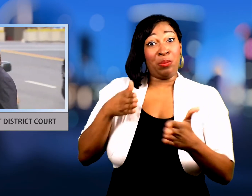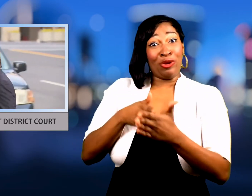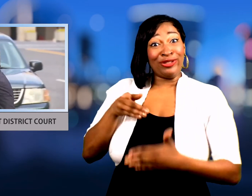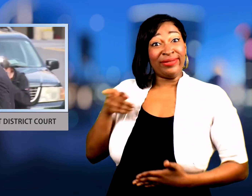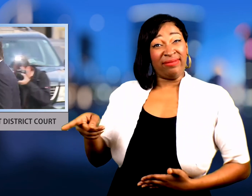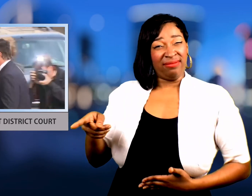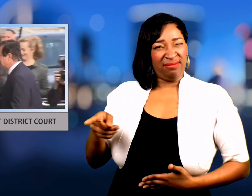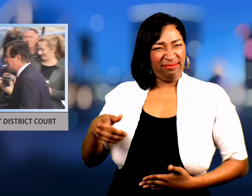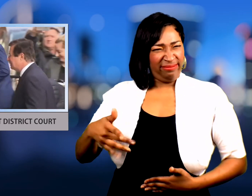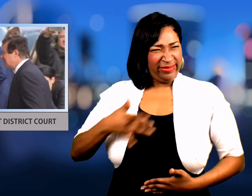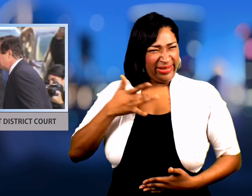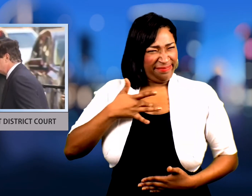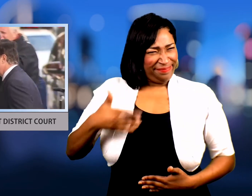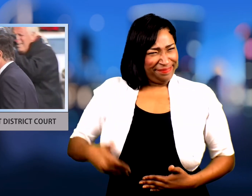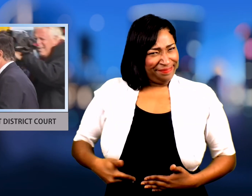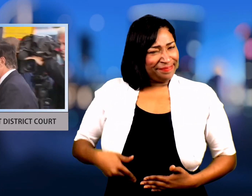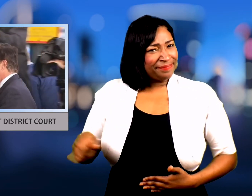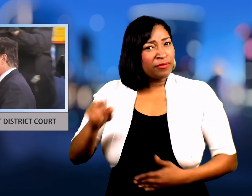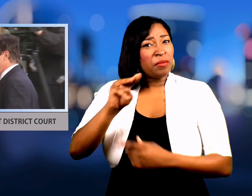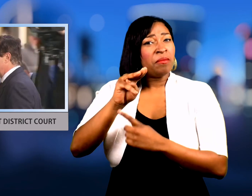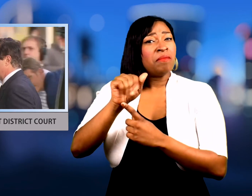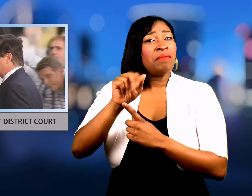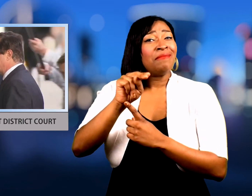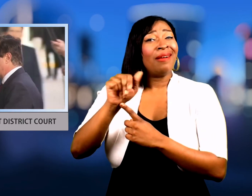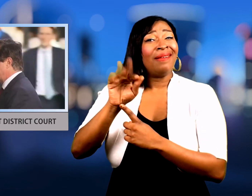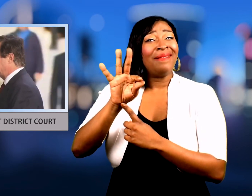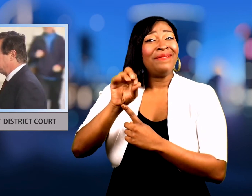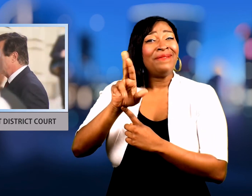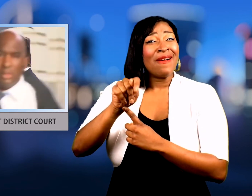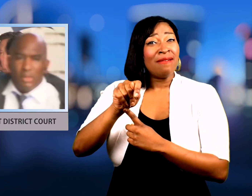Manafort has not disclosed the full extent of his